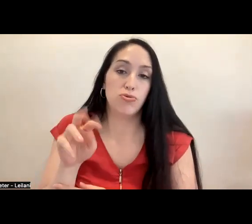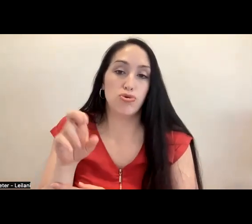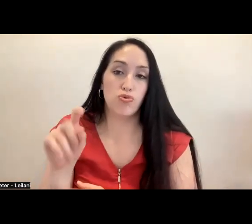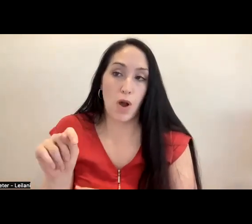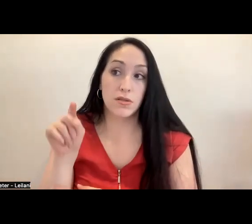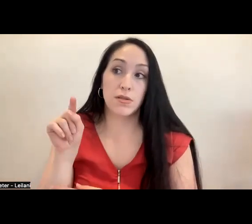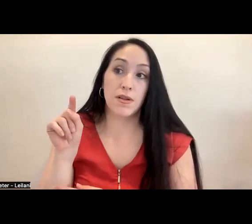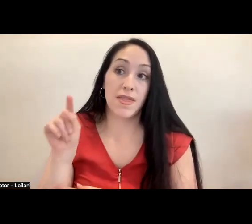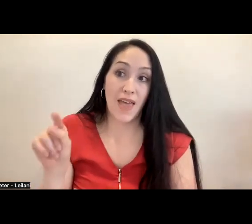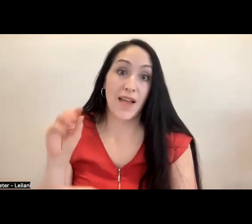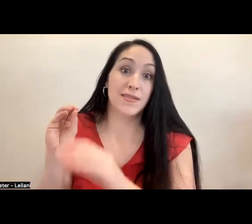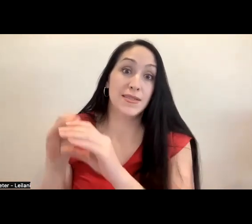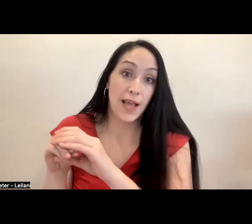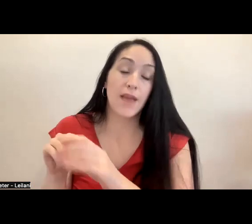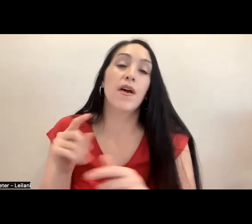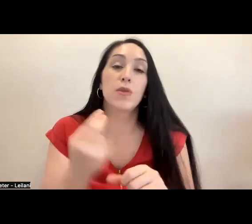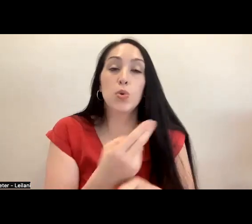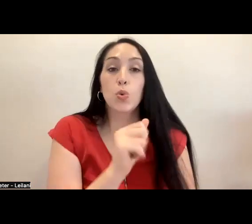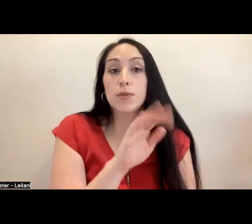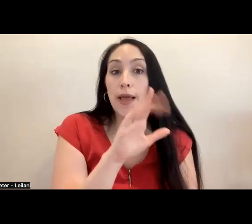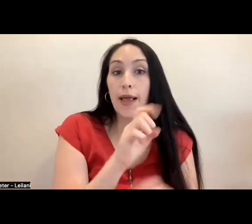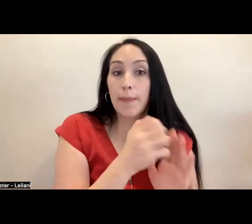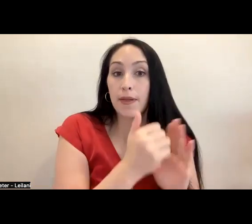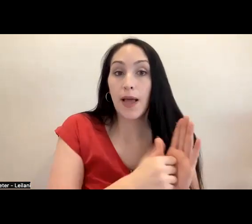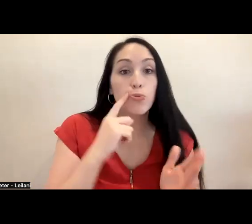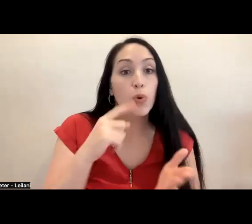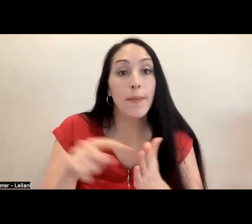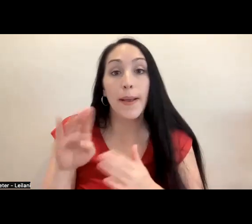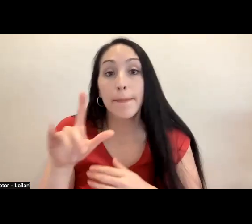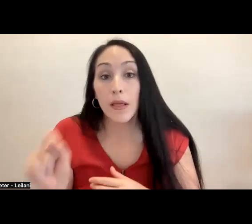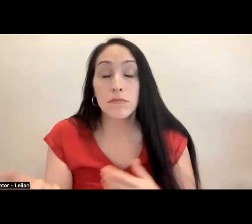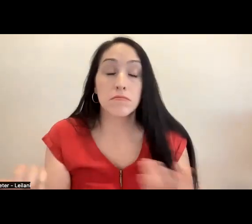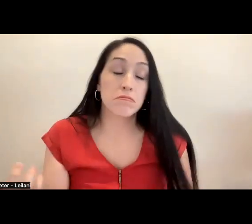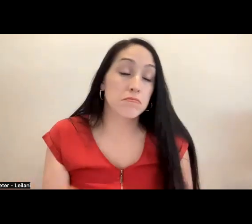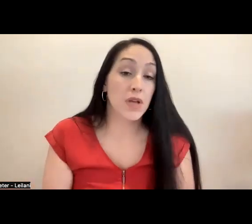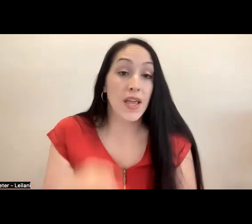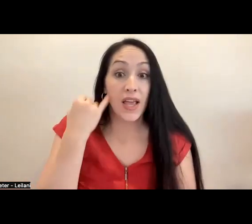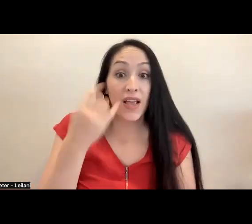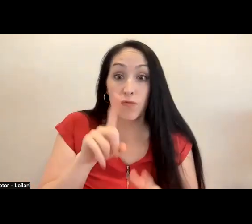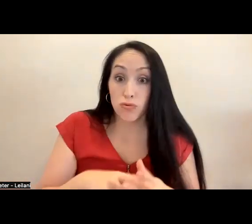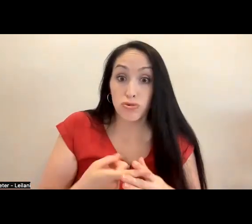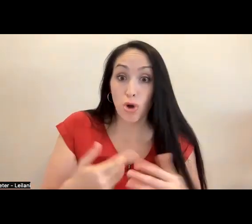is, you know, starting young. 11:59:53 So that's great. But then use it as you need. 11:59:56 Maybe it's extra therapy sessions,